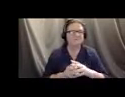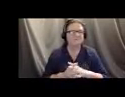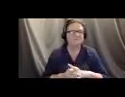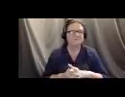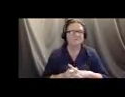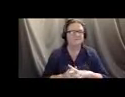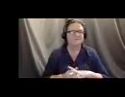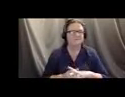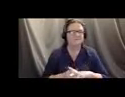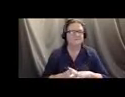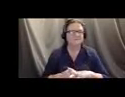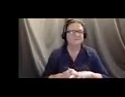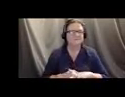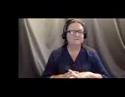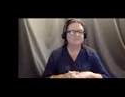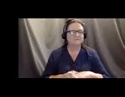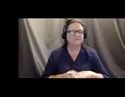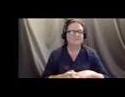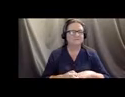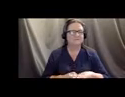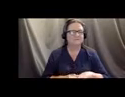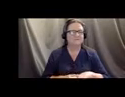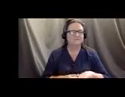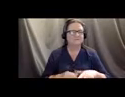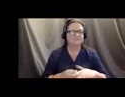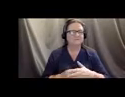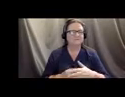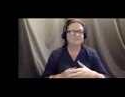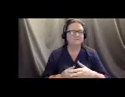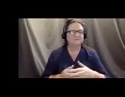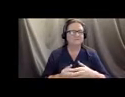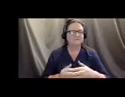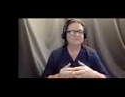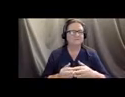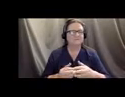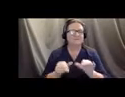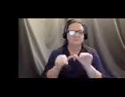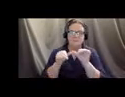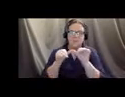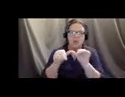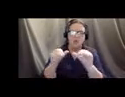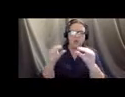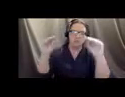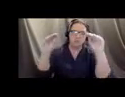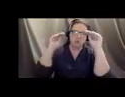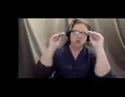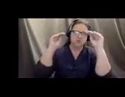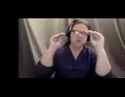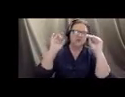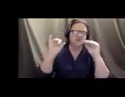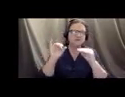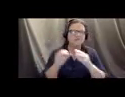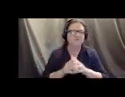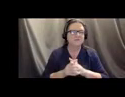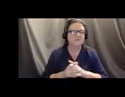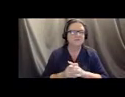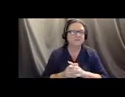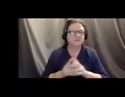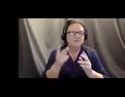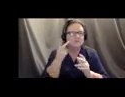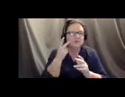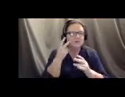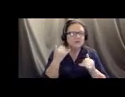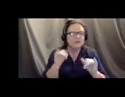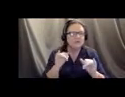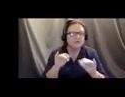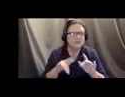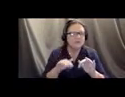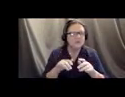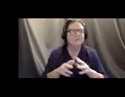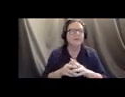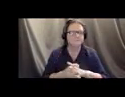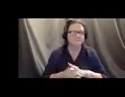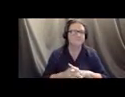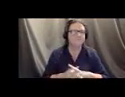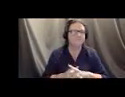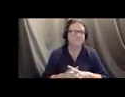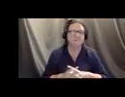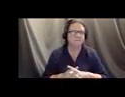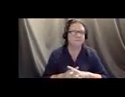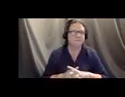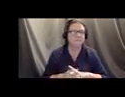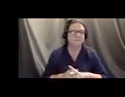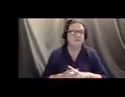See if it will let me share this one.